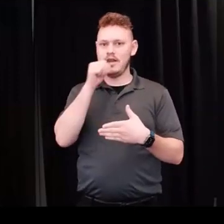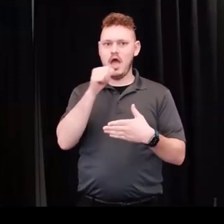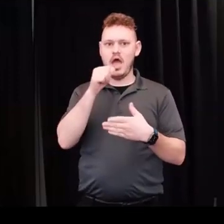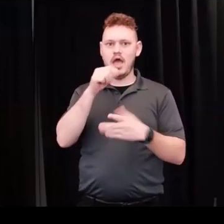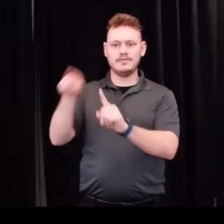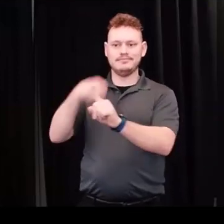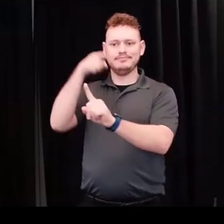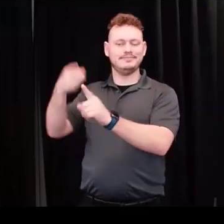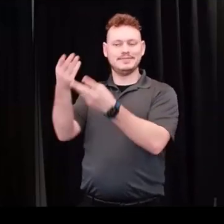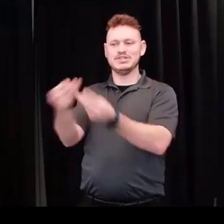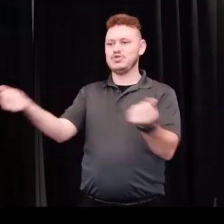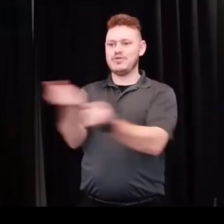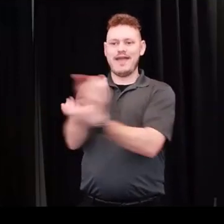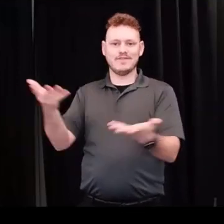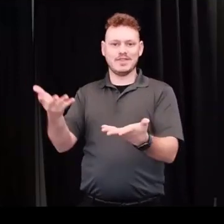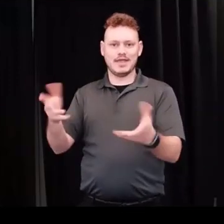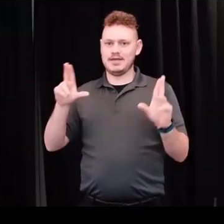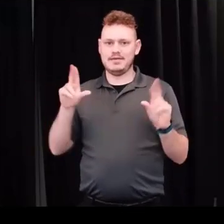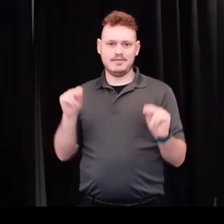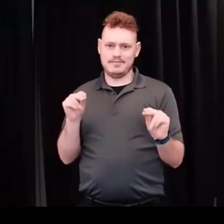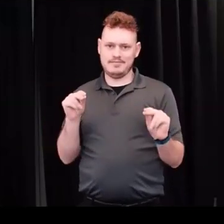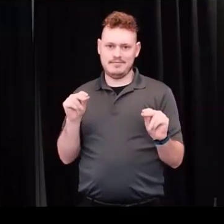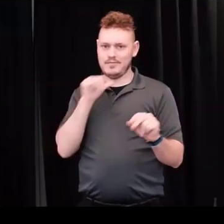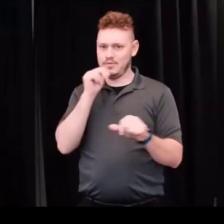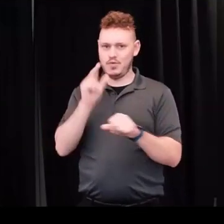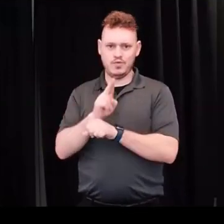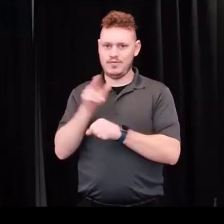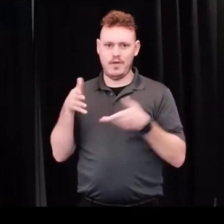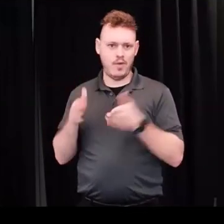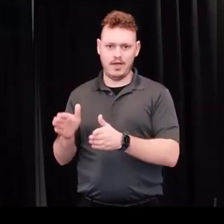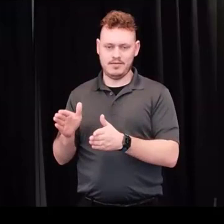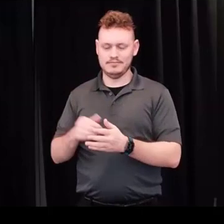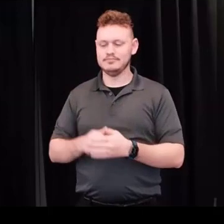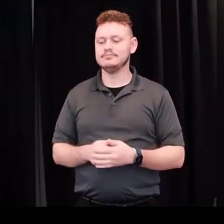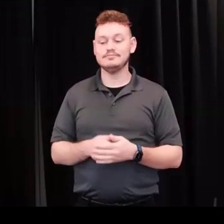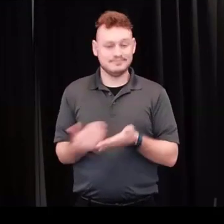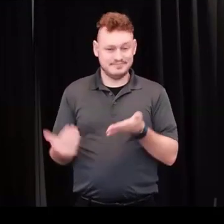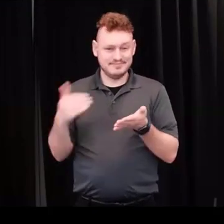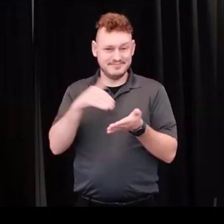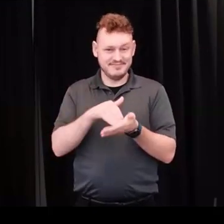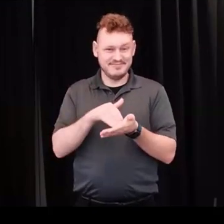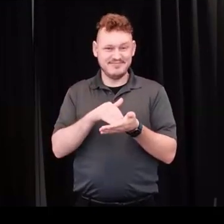and they should not be used in that way. They, again, and that number four kind of leads into